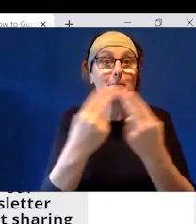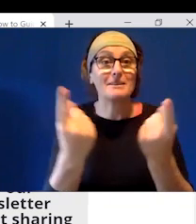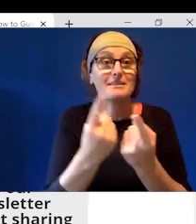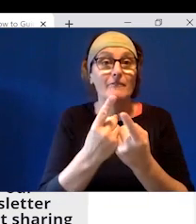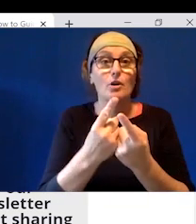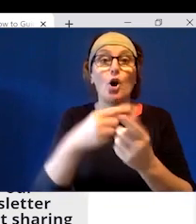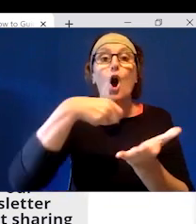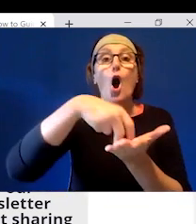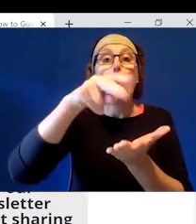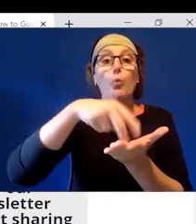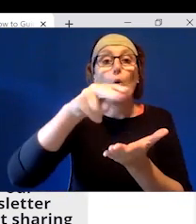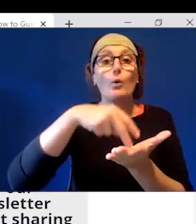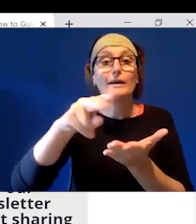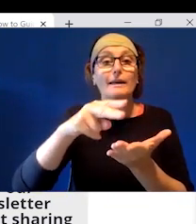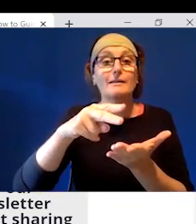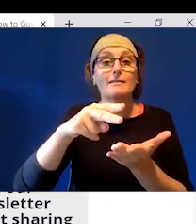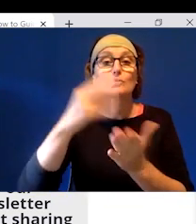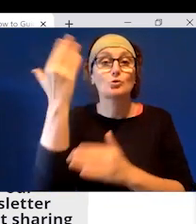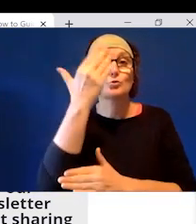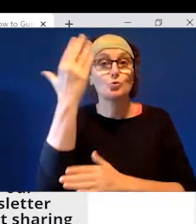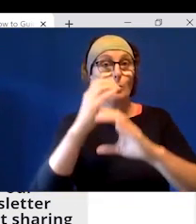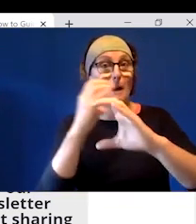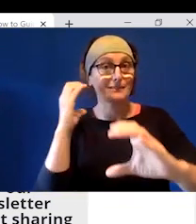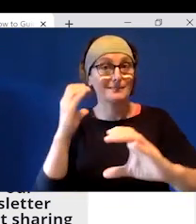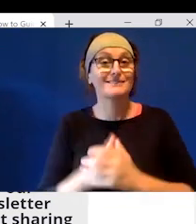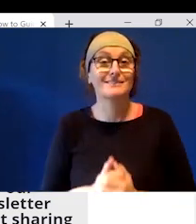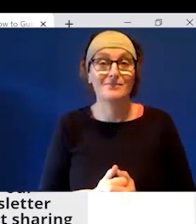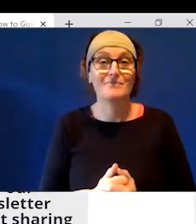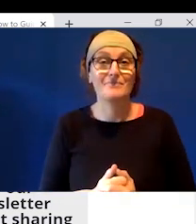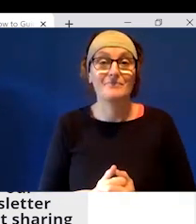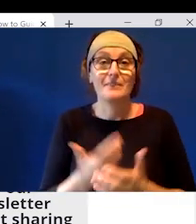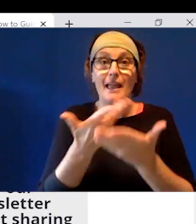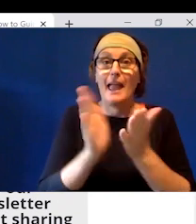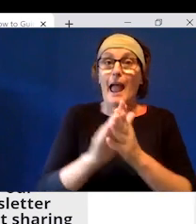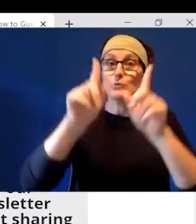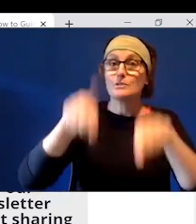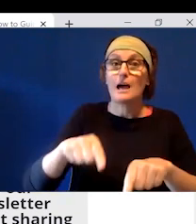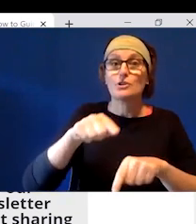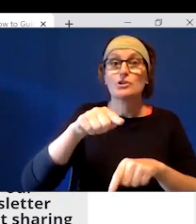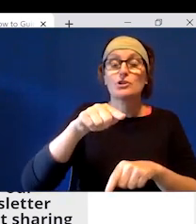particular favourite of mine! A webinar on how to start a child care cooperative.